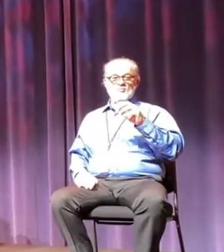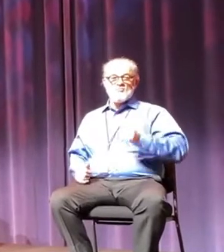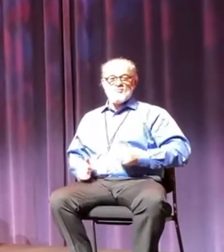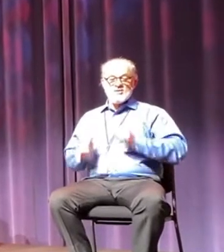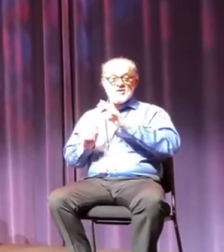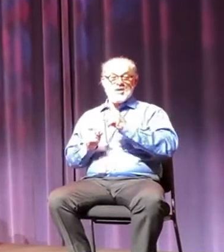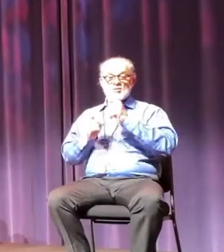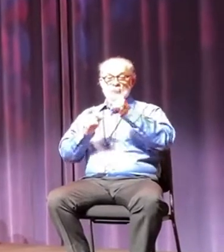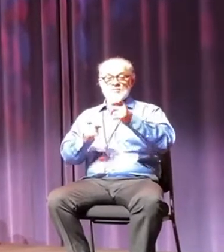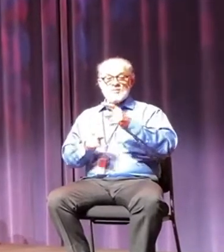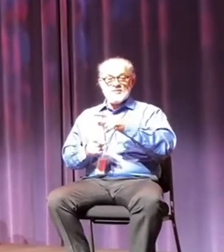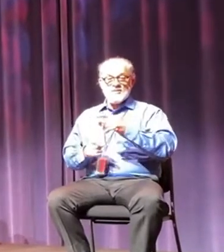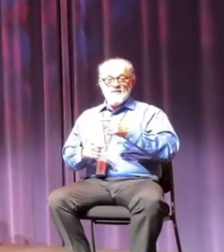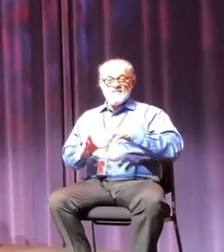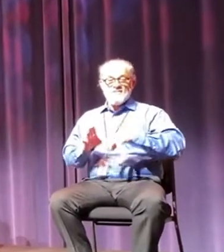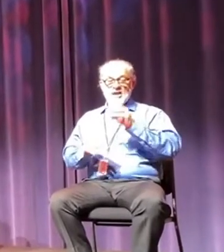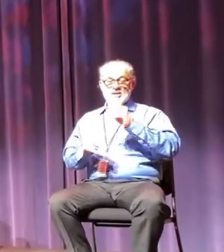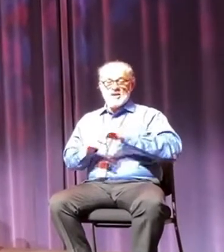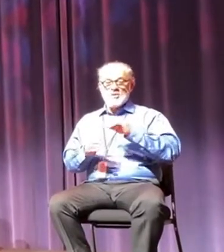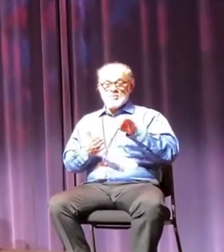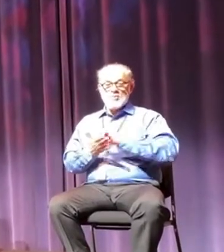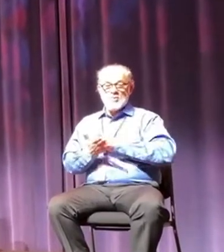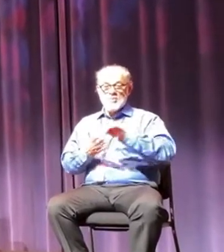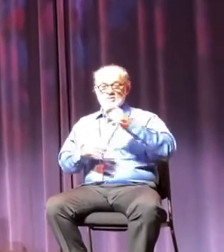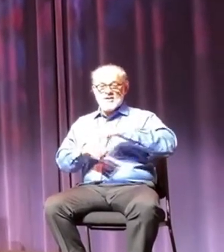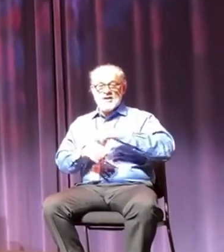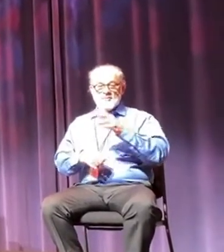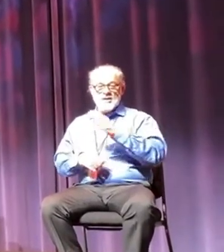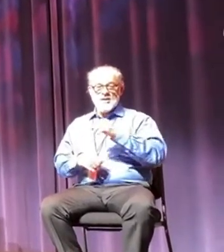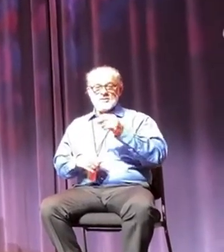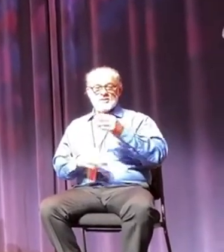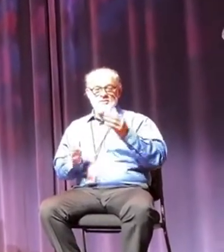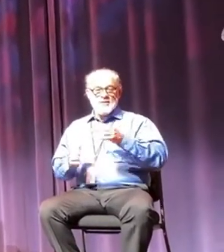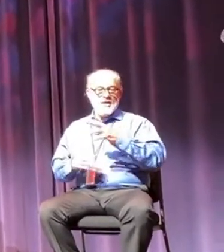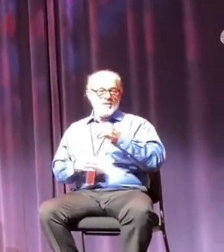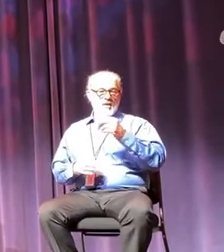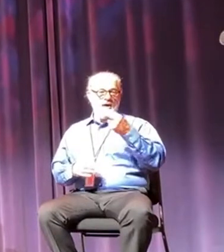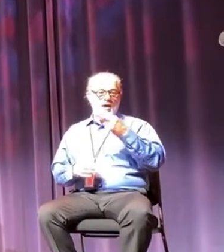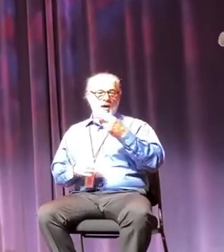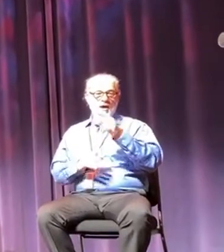Their contributions are found in the New York Times, Yahoo News, The Lily, The Huffington Post,